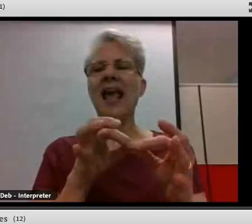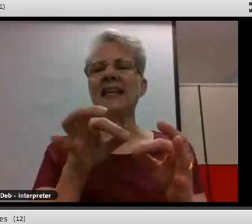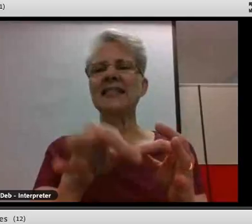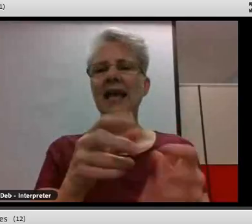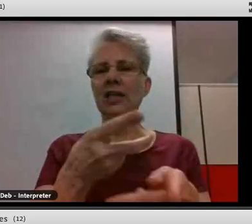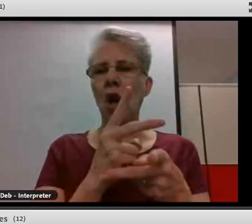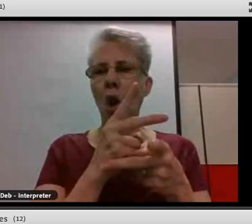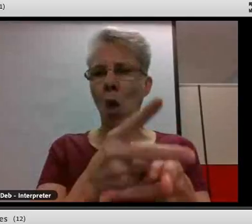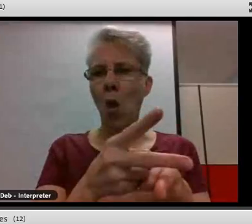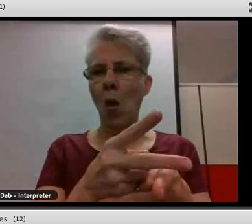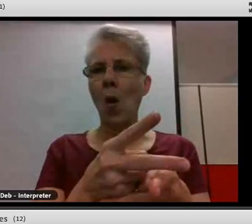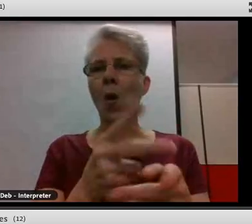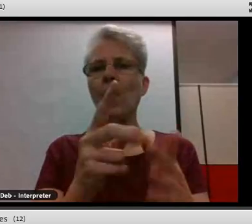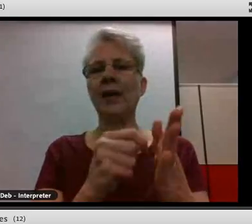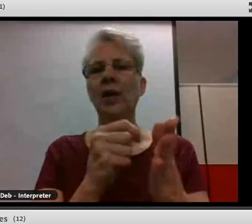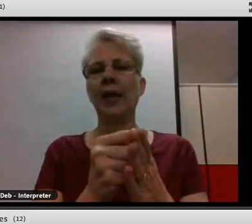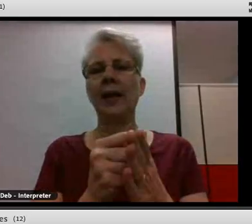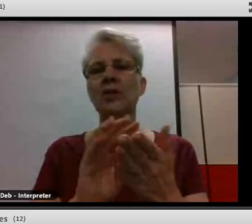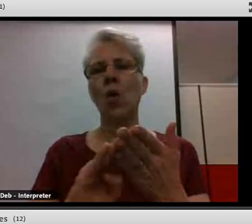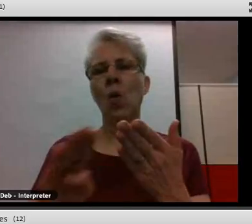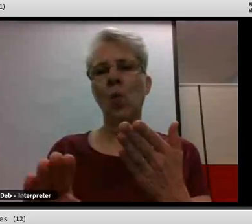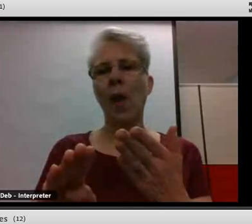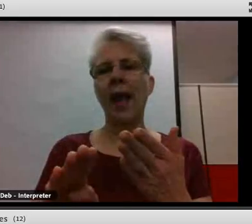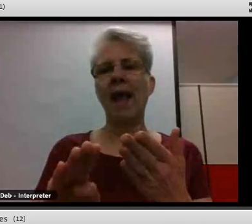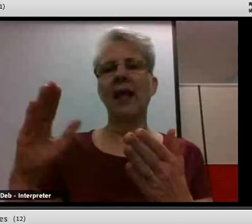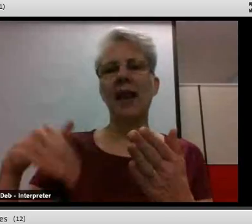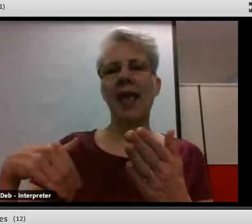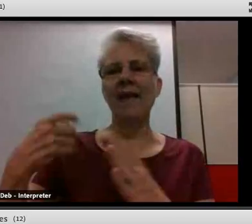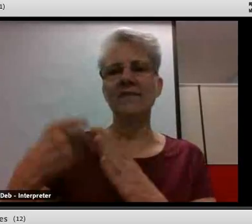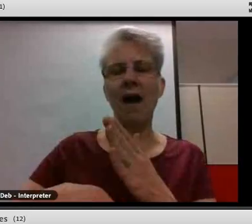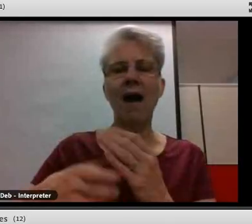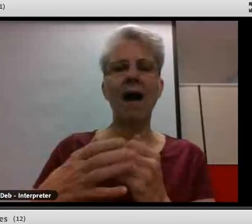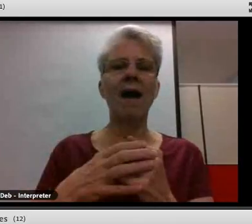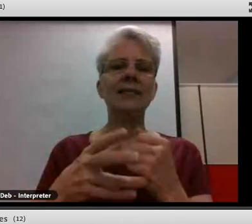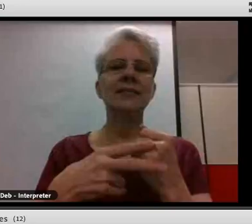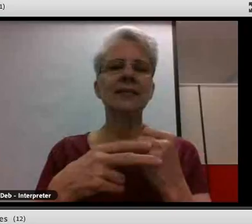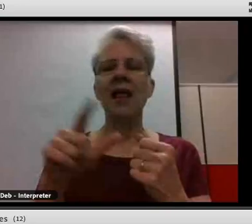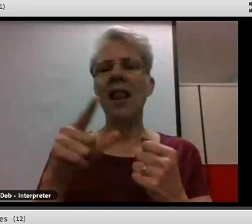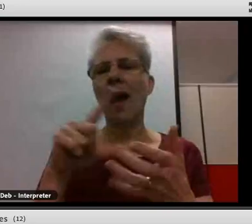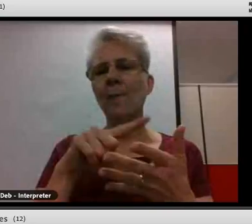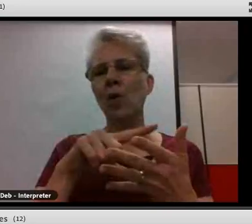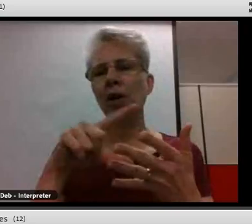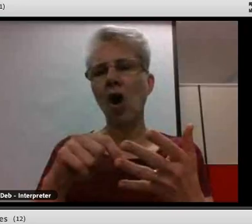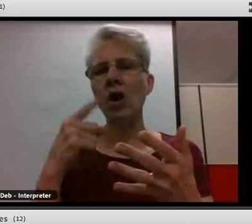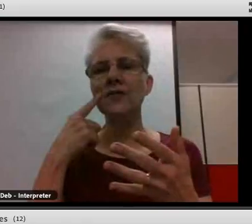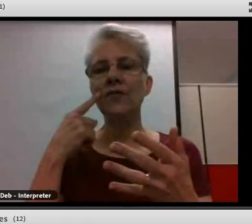and should mean it's strongly recommended and libraries should make every effort to.